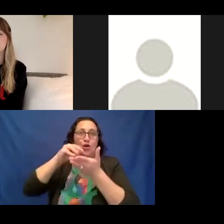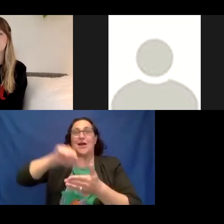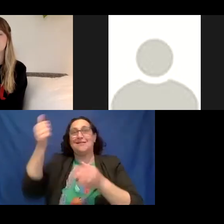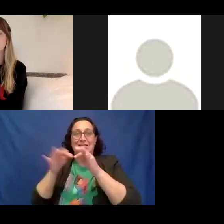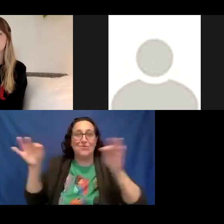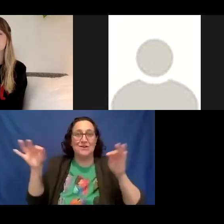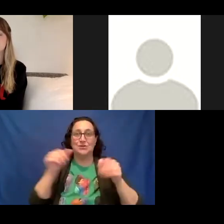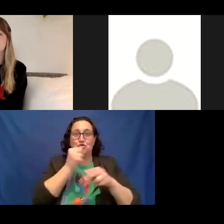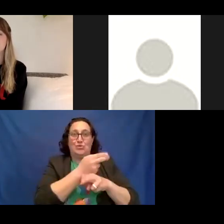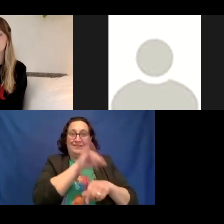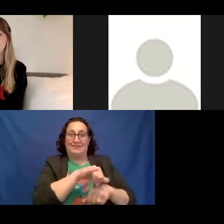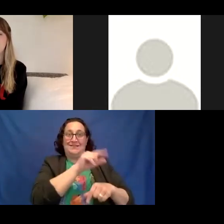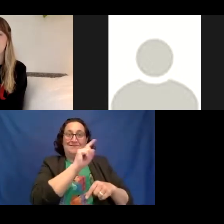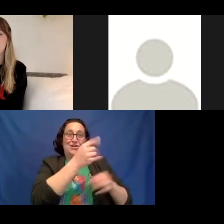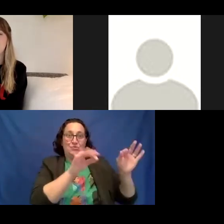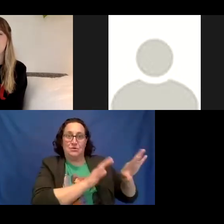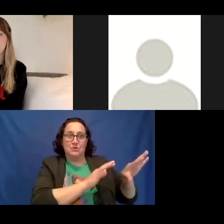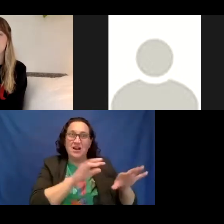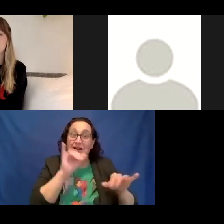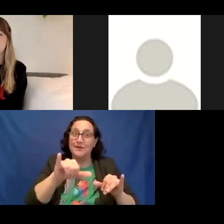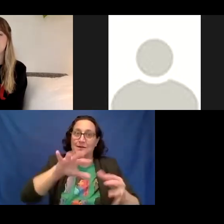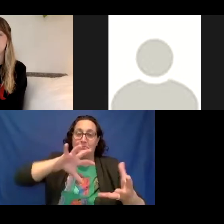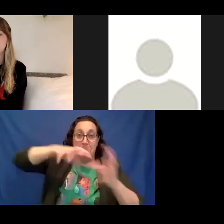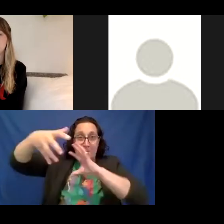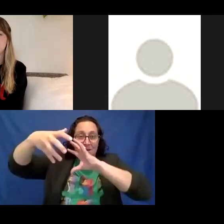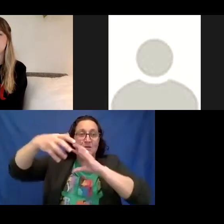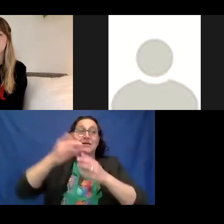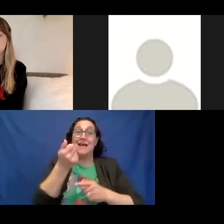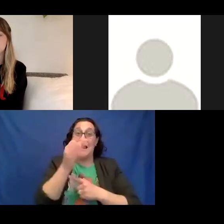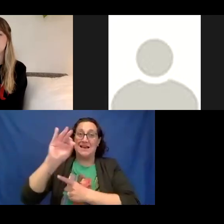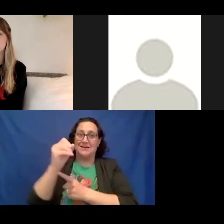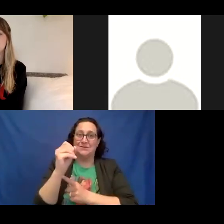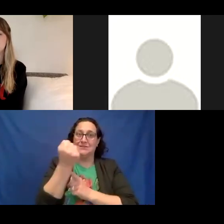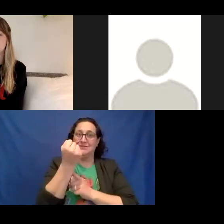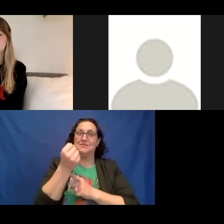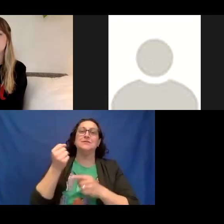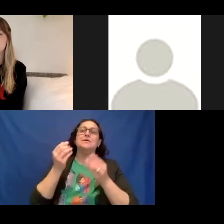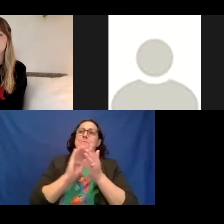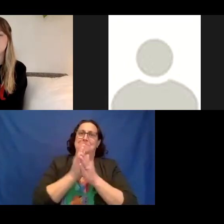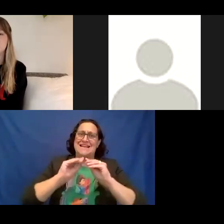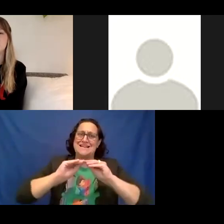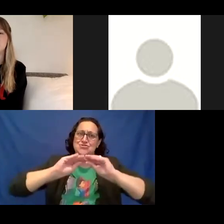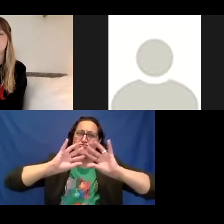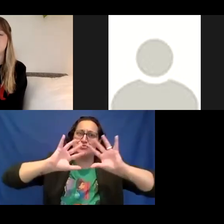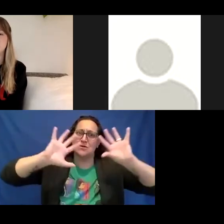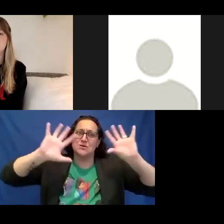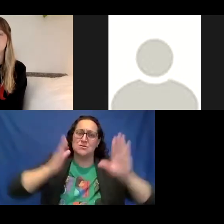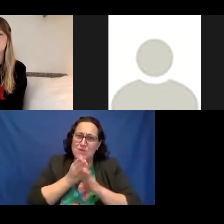who experience that and learn ASL later as their second language, it becomes their primary language,